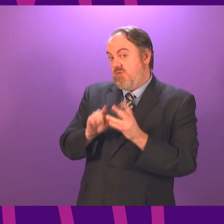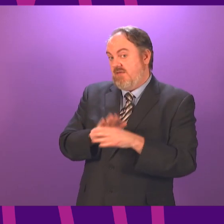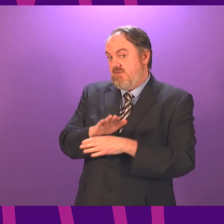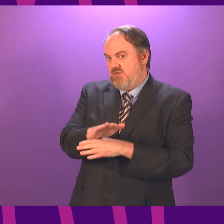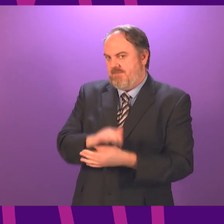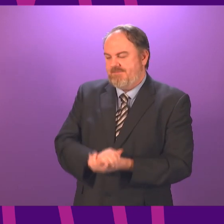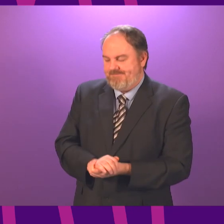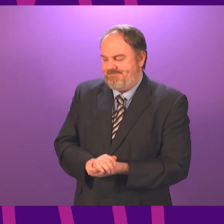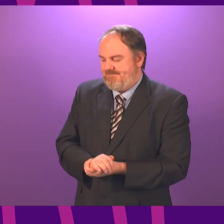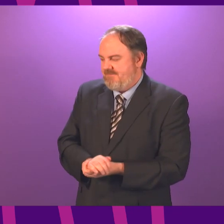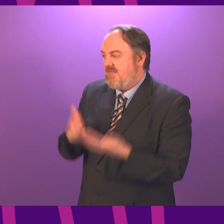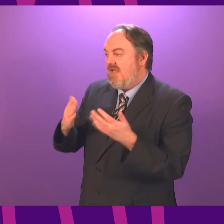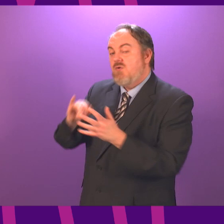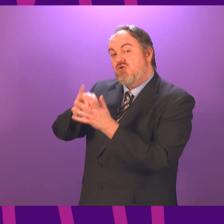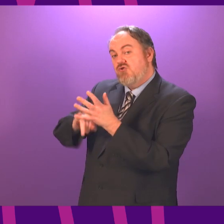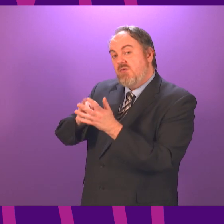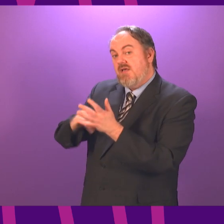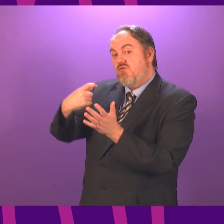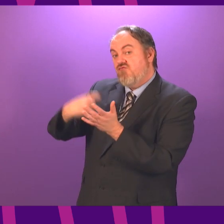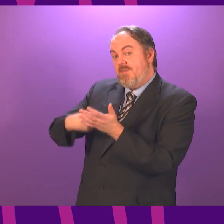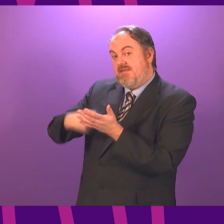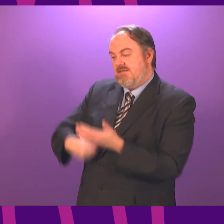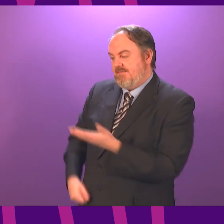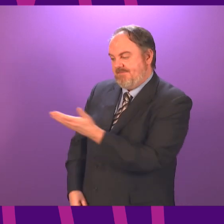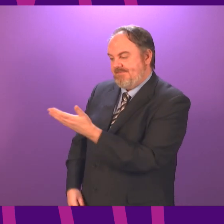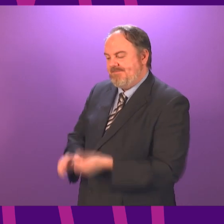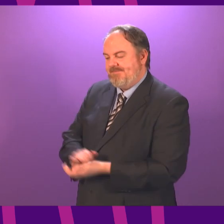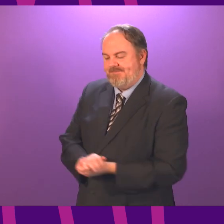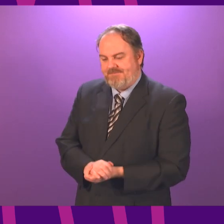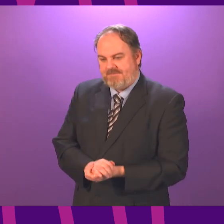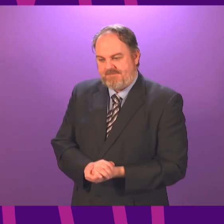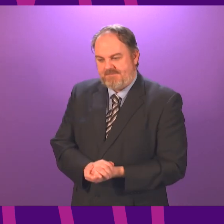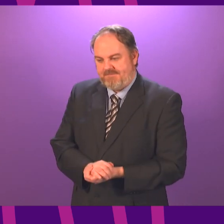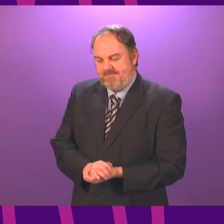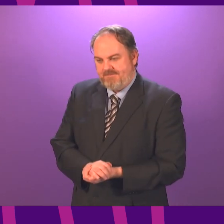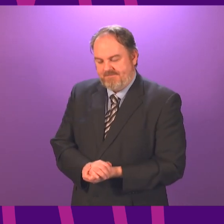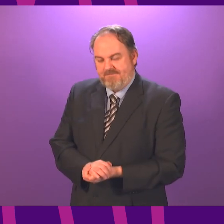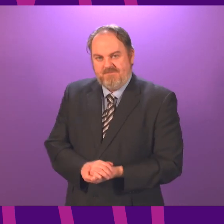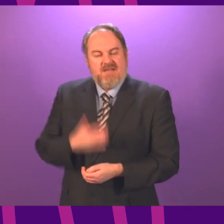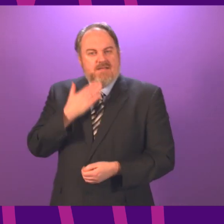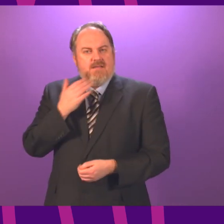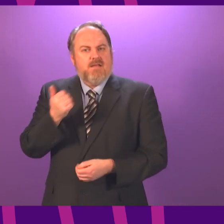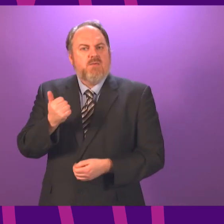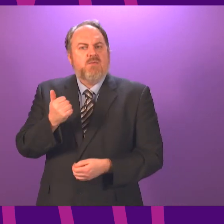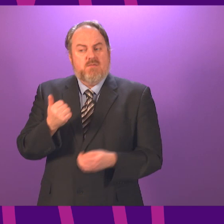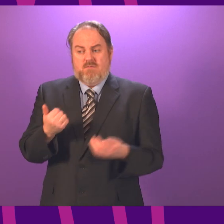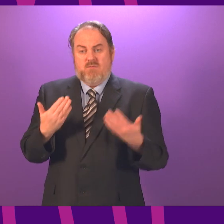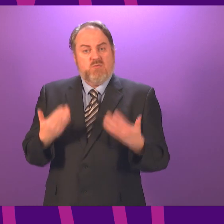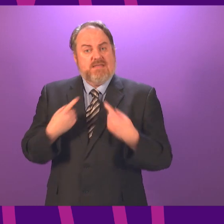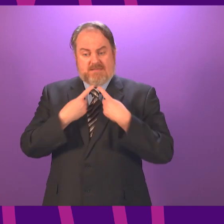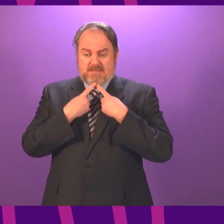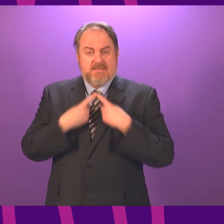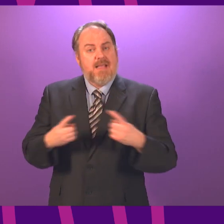Shona Robison (Dundee City East) (SNP): Today’s statement gives us hope that there